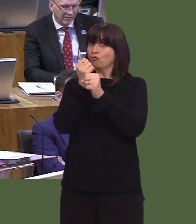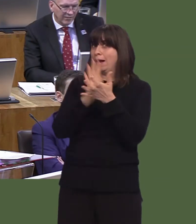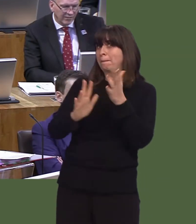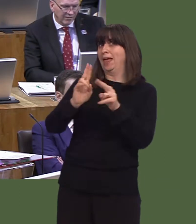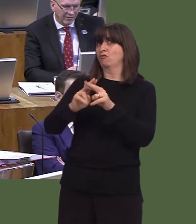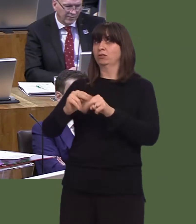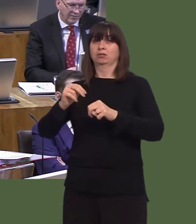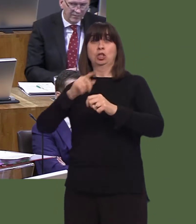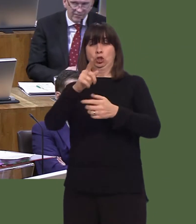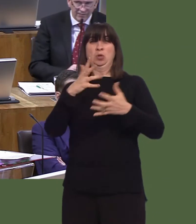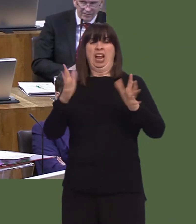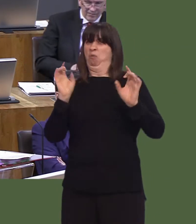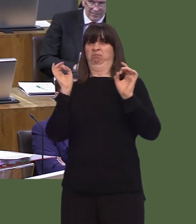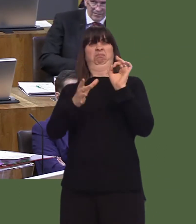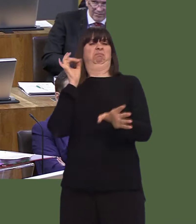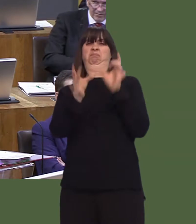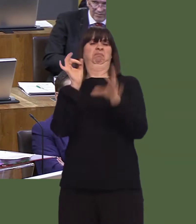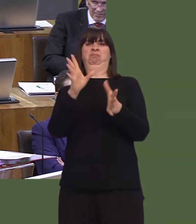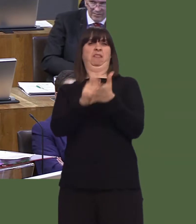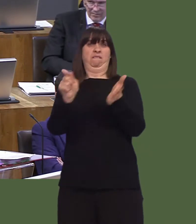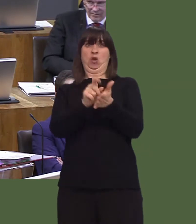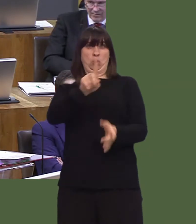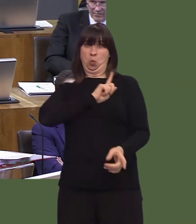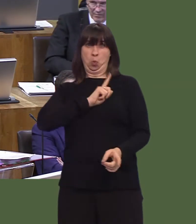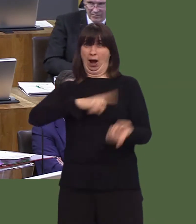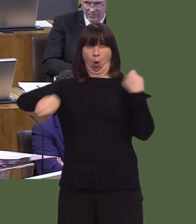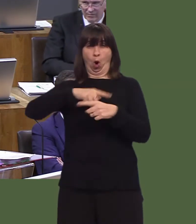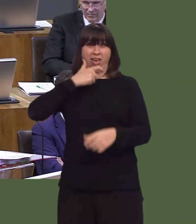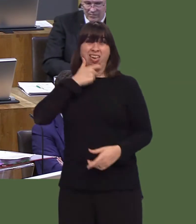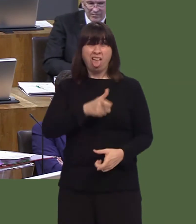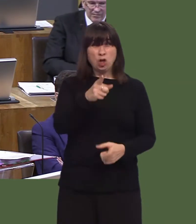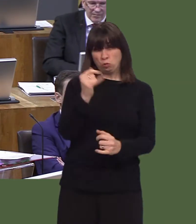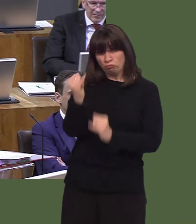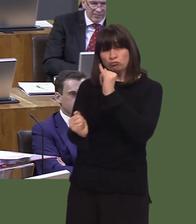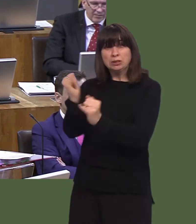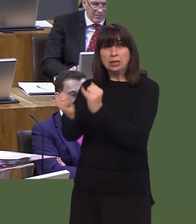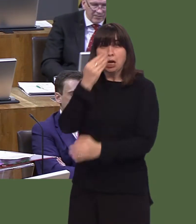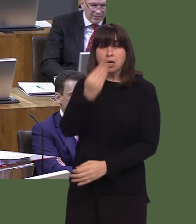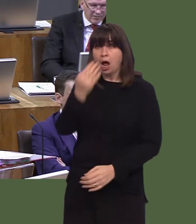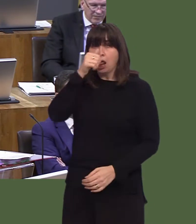all because he's chosen, for reasons that go beyond me, to criticise the maturity of nine and 11-year-olds.